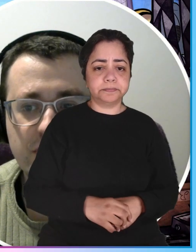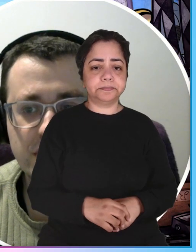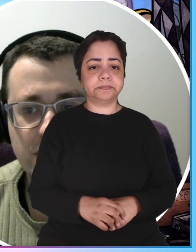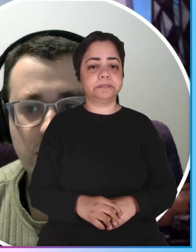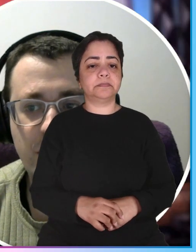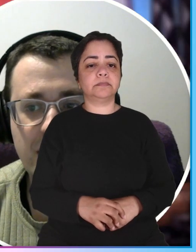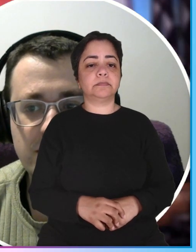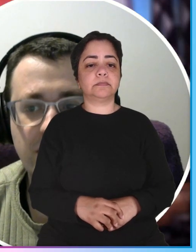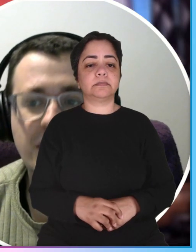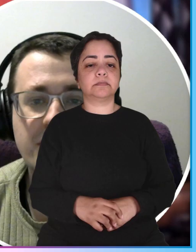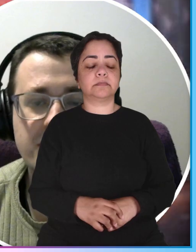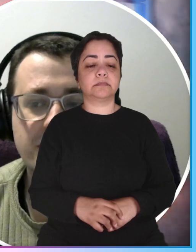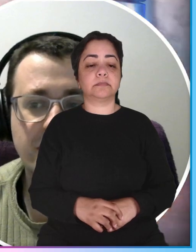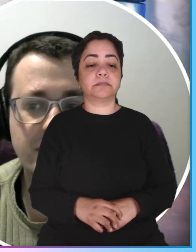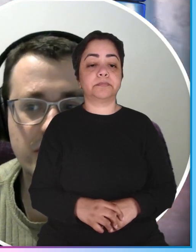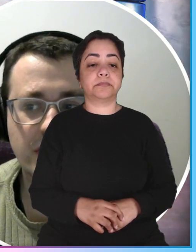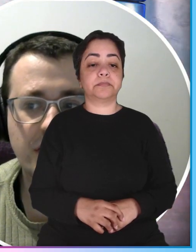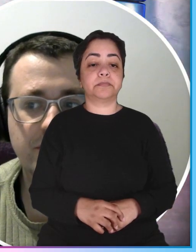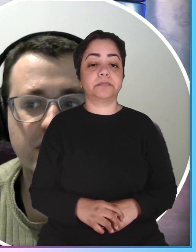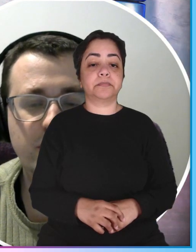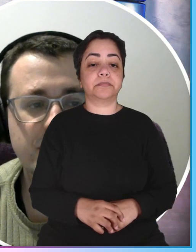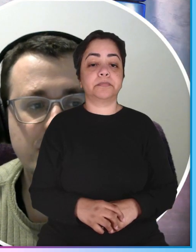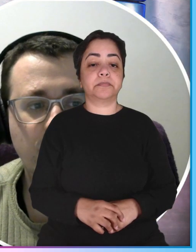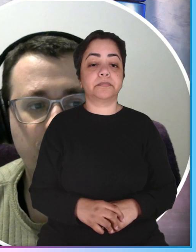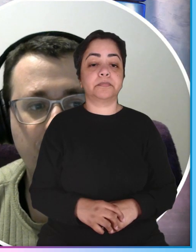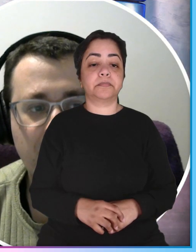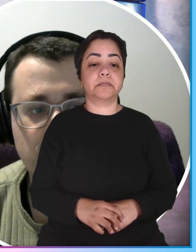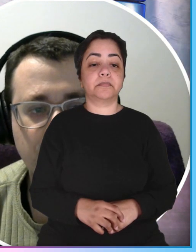which combines a narrative adventure game with beat-em-up action.